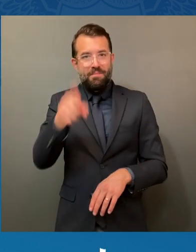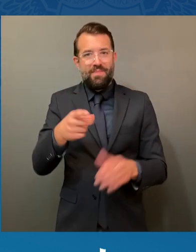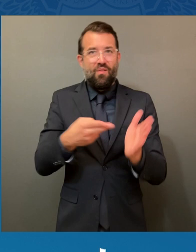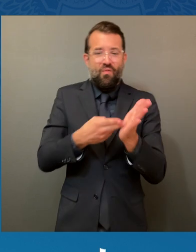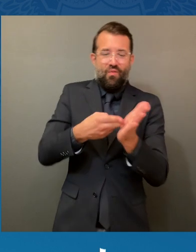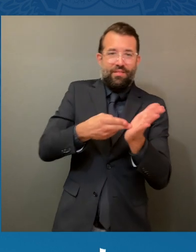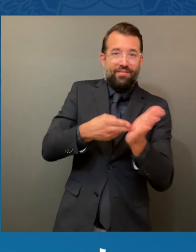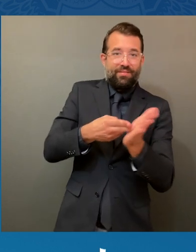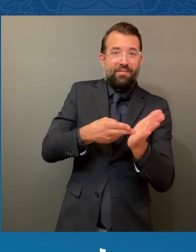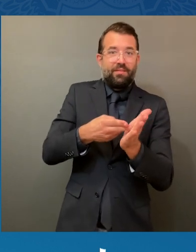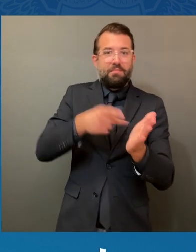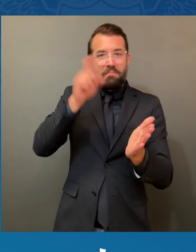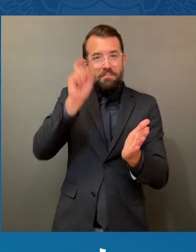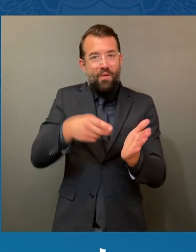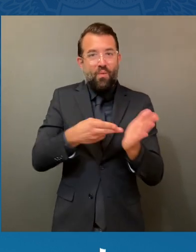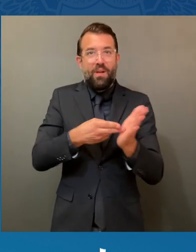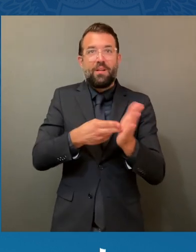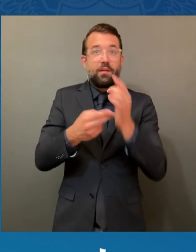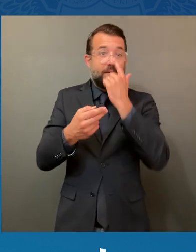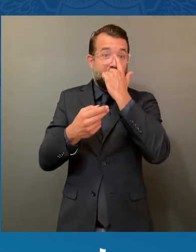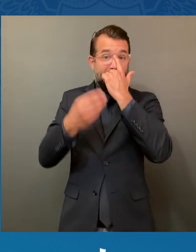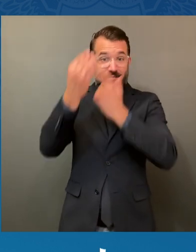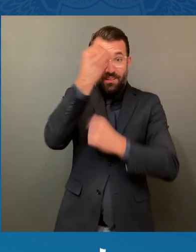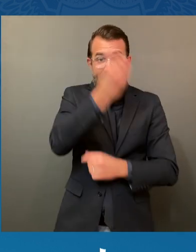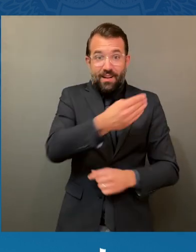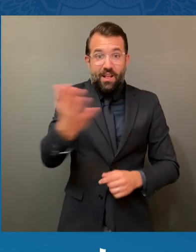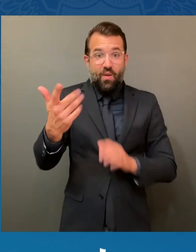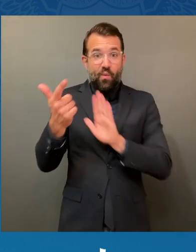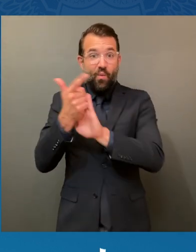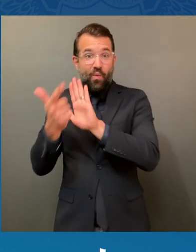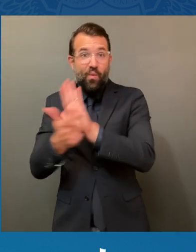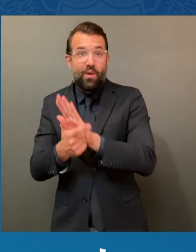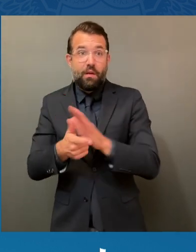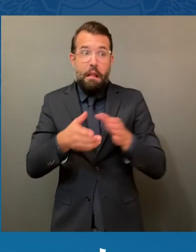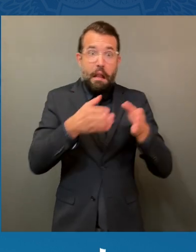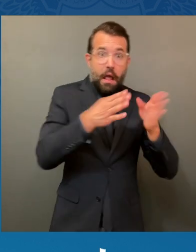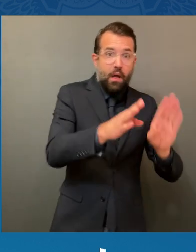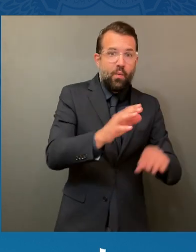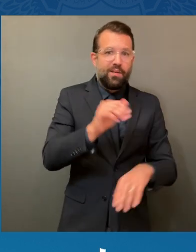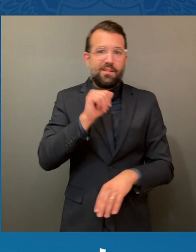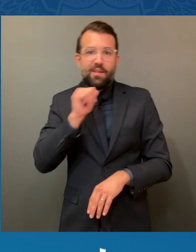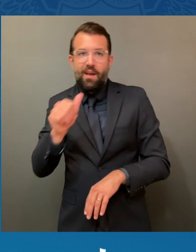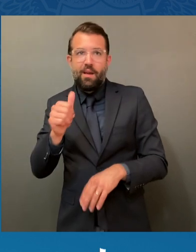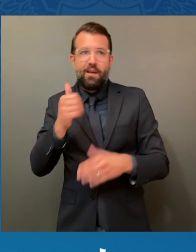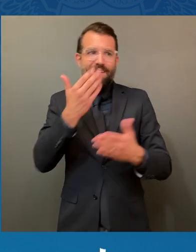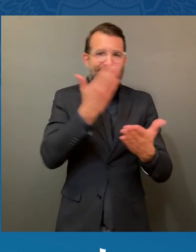to sort out fiction from fact and combat misinformation and disinformation,